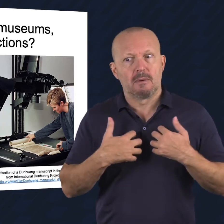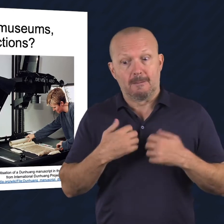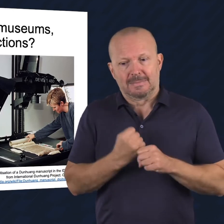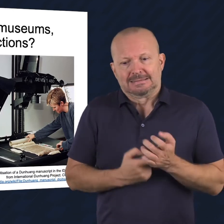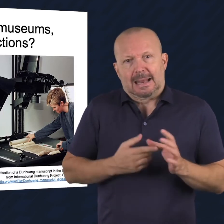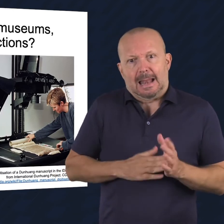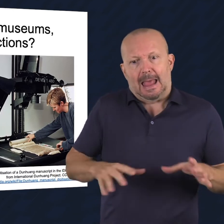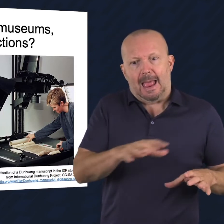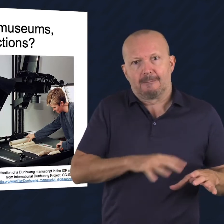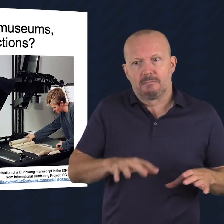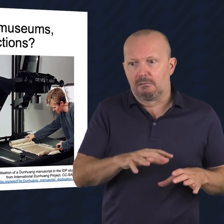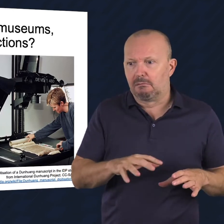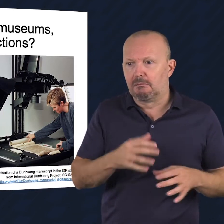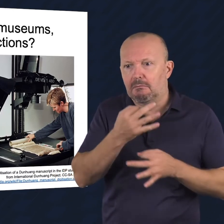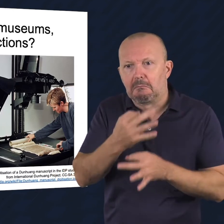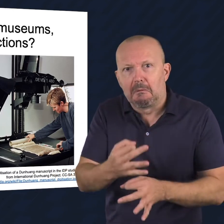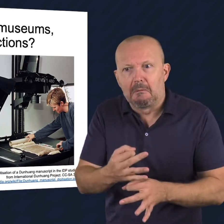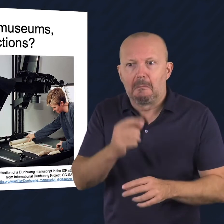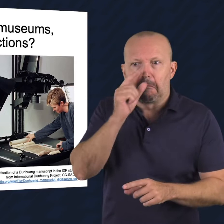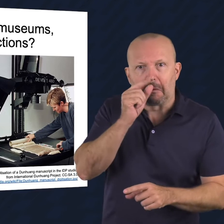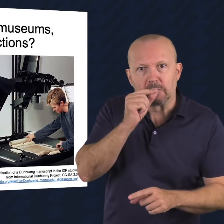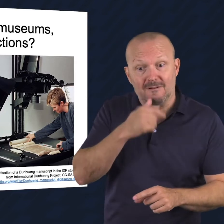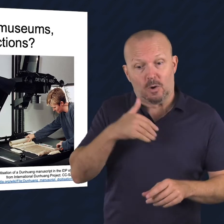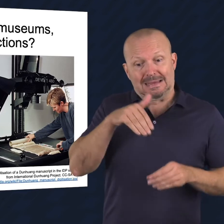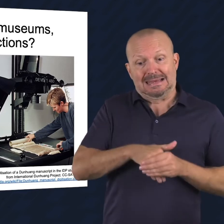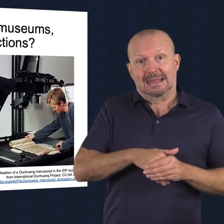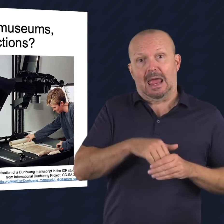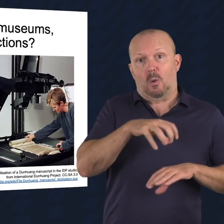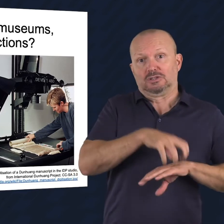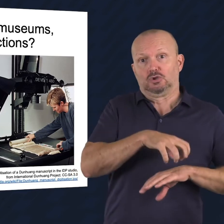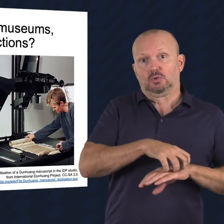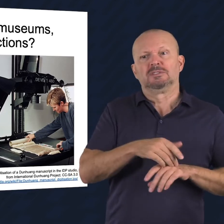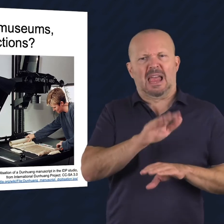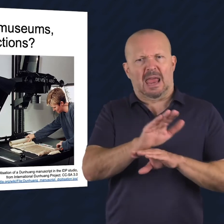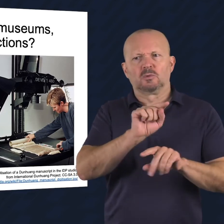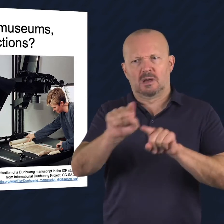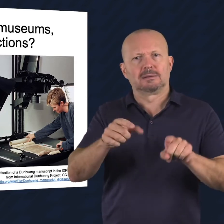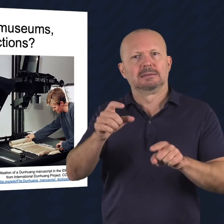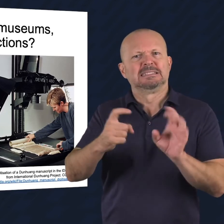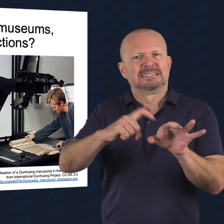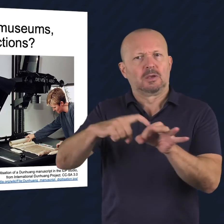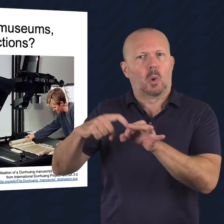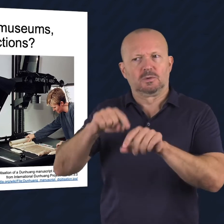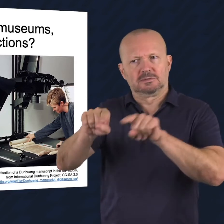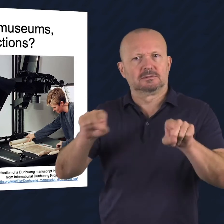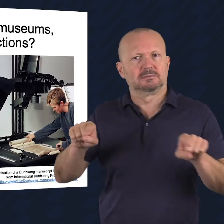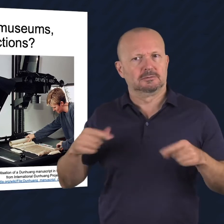Interest grows around applying them to GLAMR collections from both inside our own institutions and our stakeholder communities.